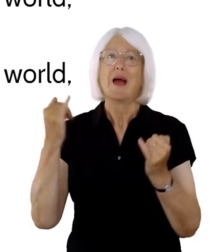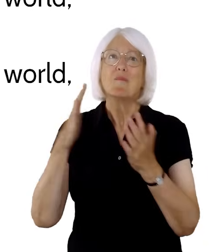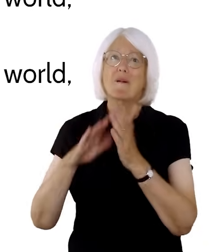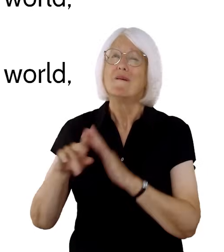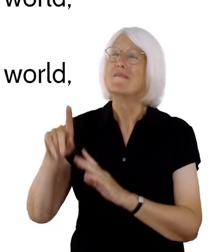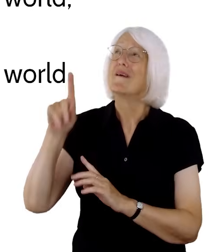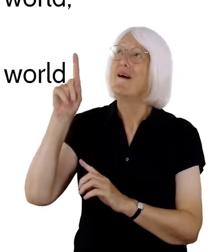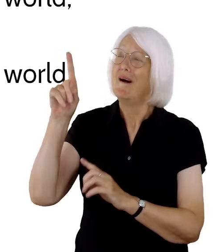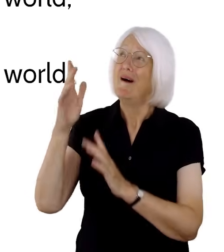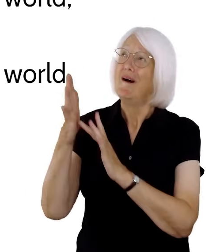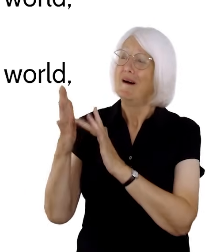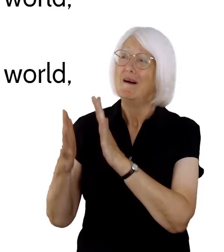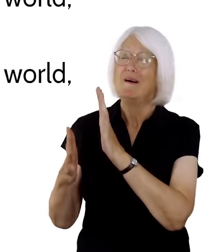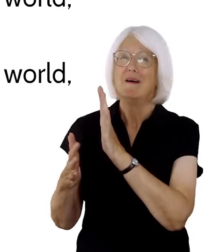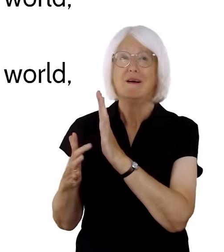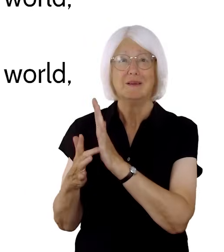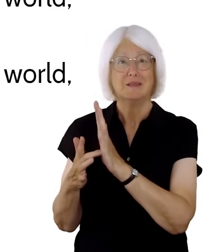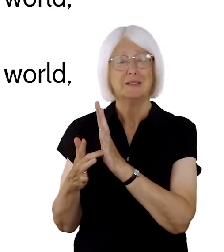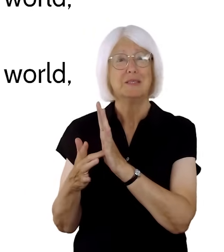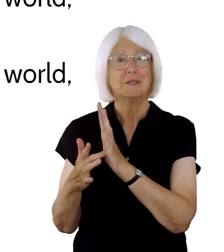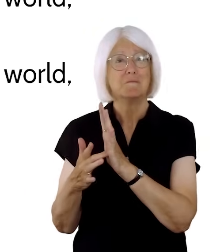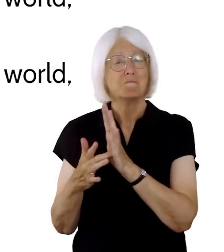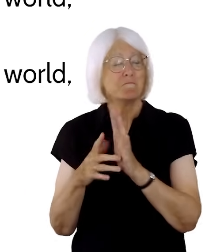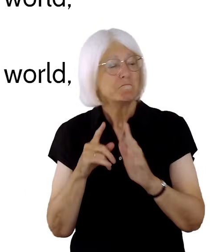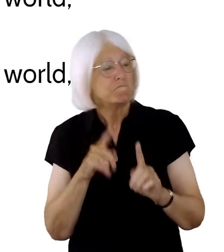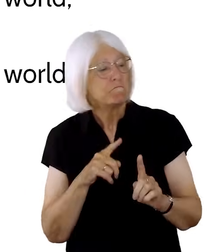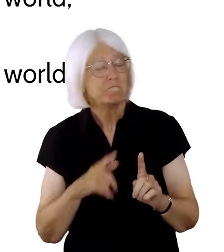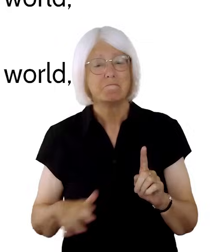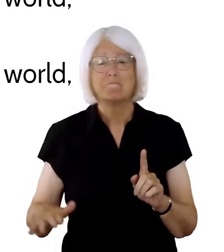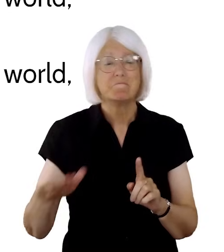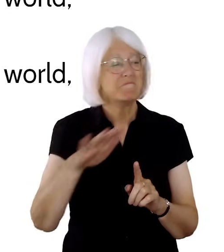Lamb of God you take away the sins of the world